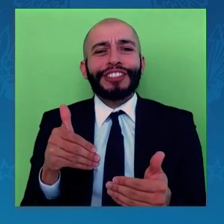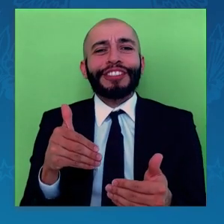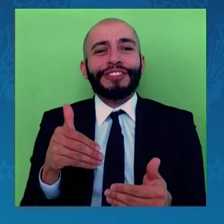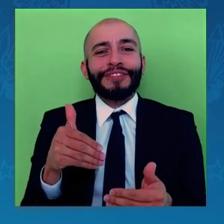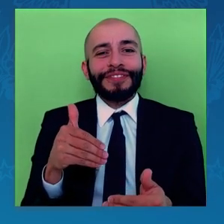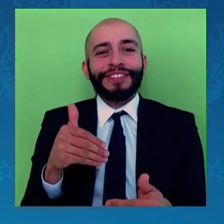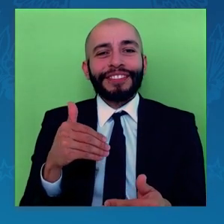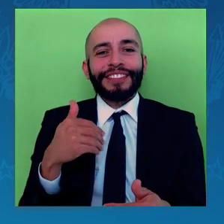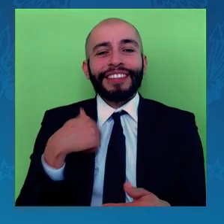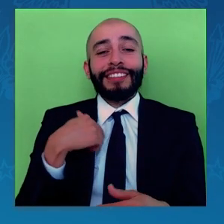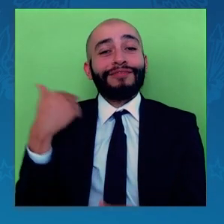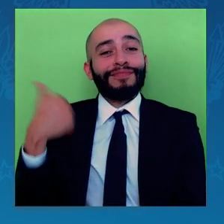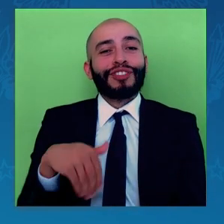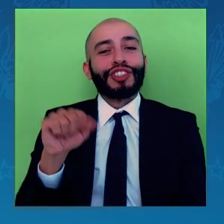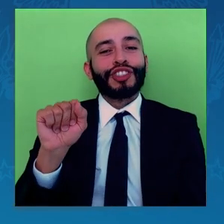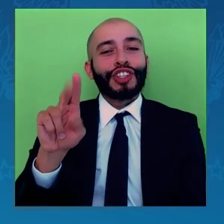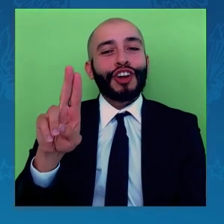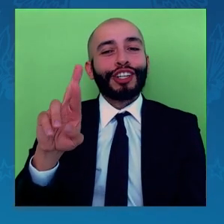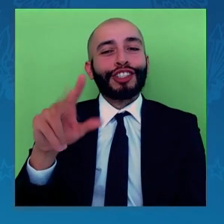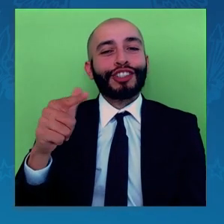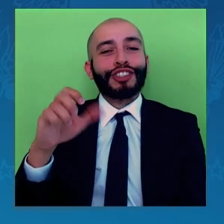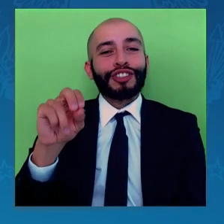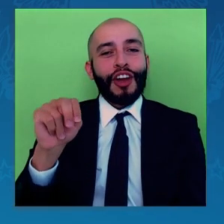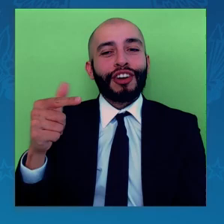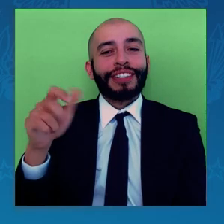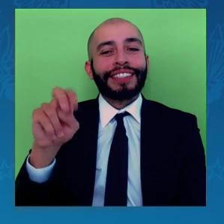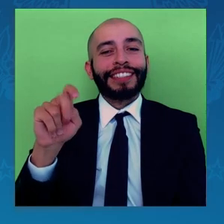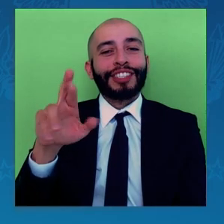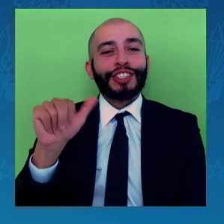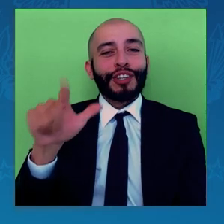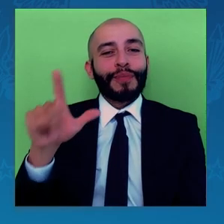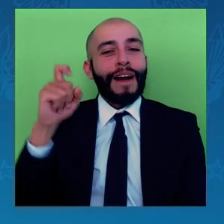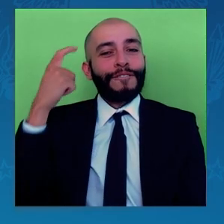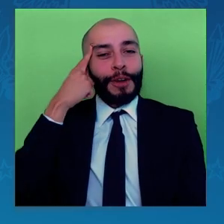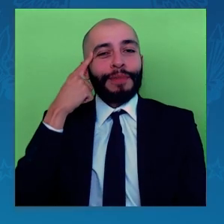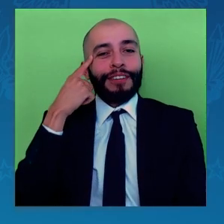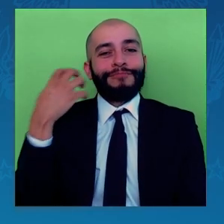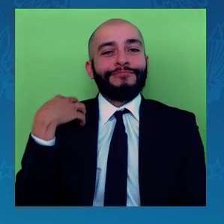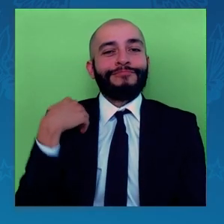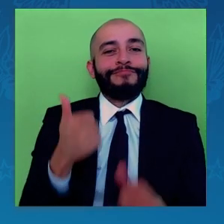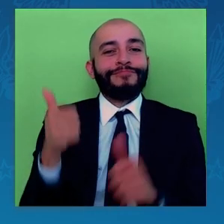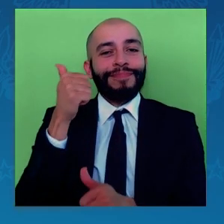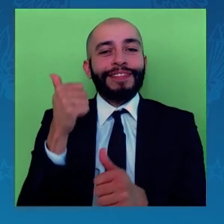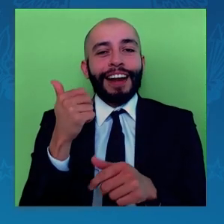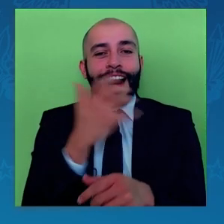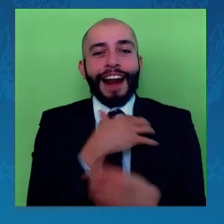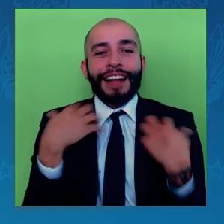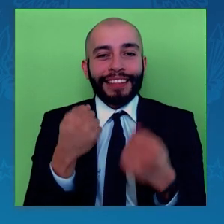a National Service Corps scholarship when I was a medical student in 1998, and as a first generation American,